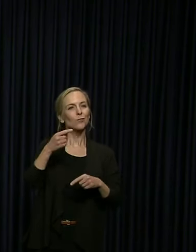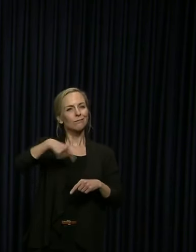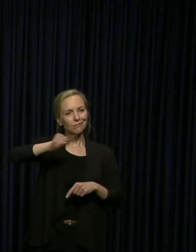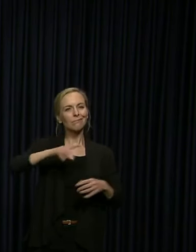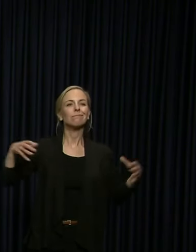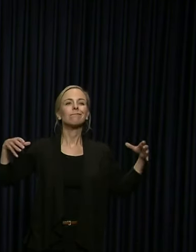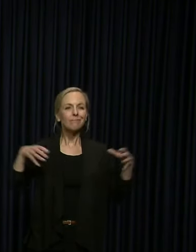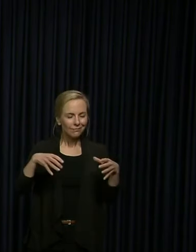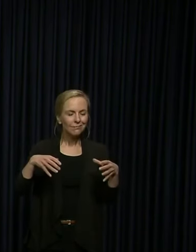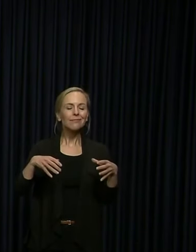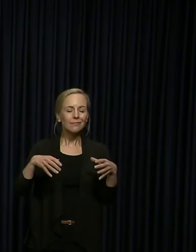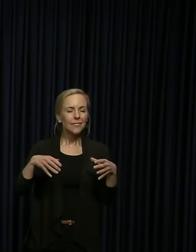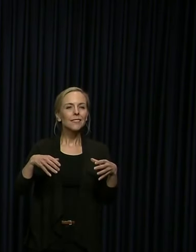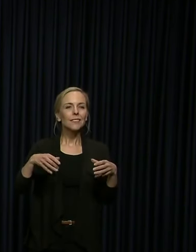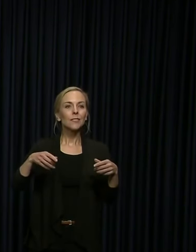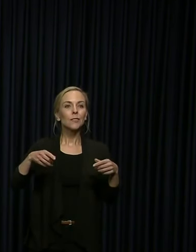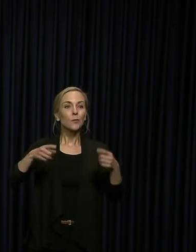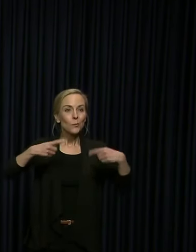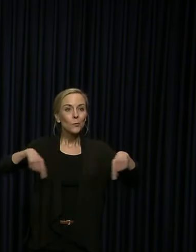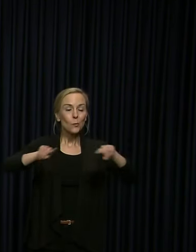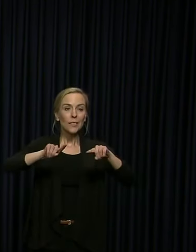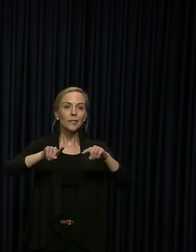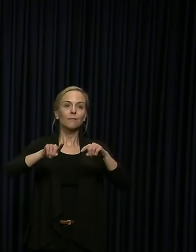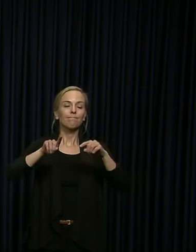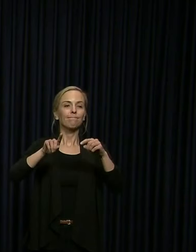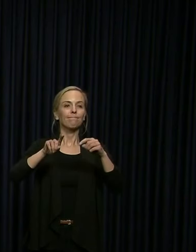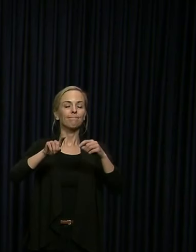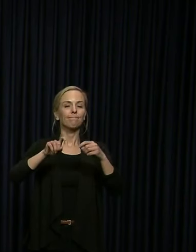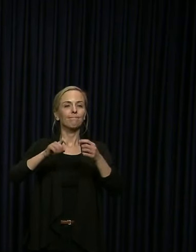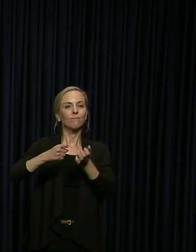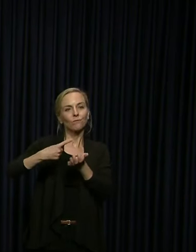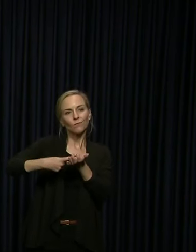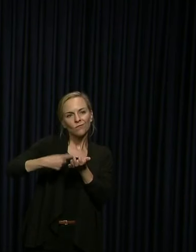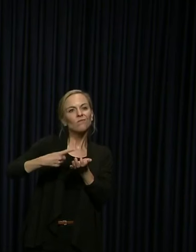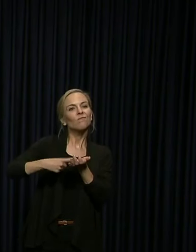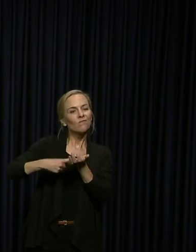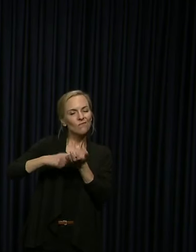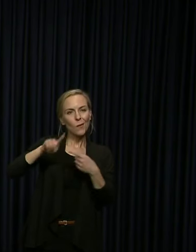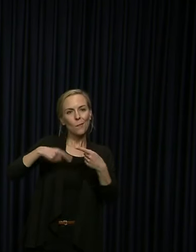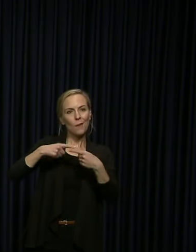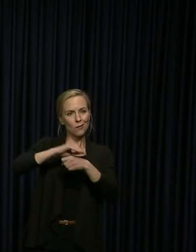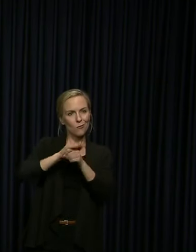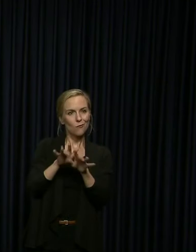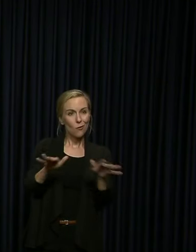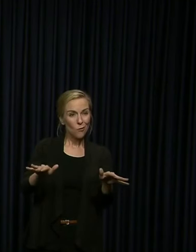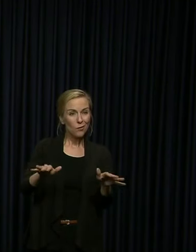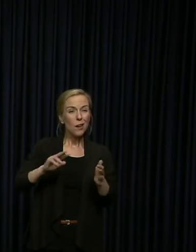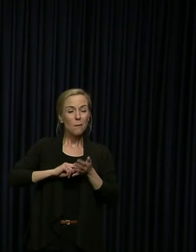THE START EACH AND EVERY DAY. NUMBER ONE, STAY HEALTHY AT HOME. YOU SHOULD BE AT HOME.